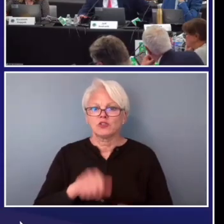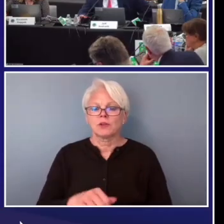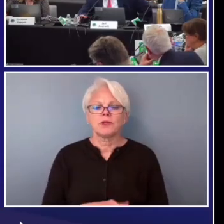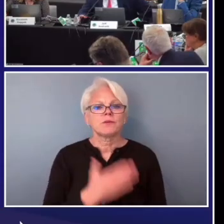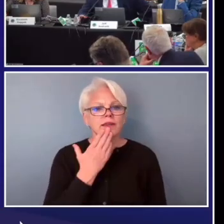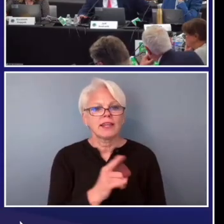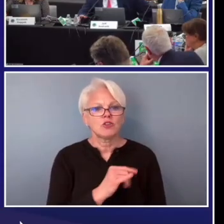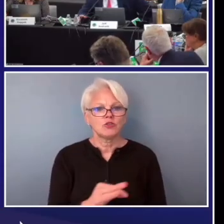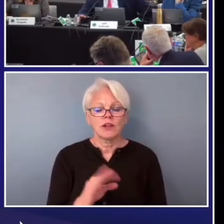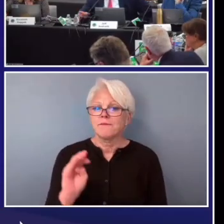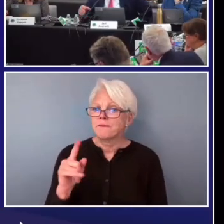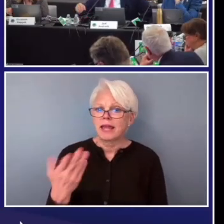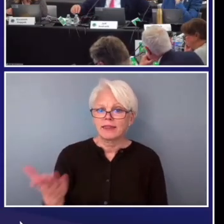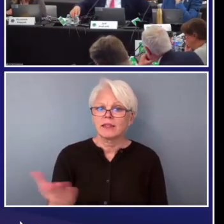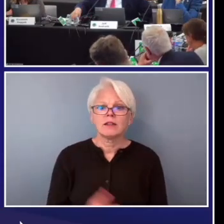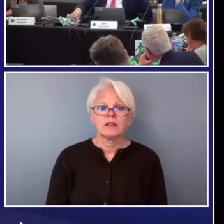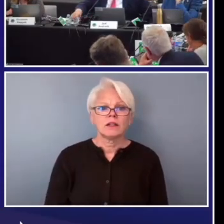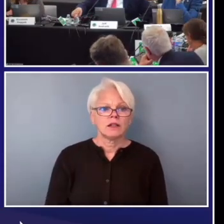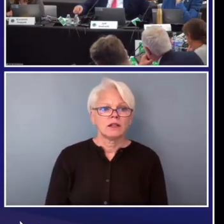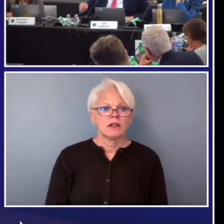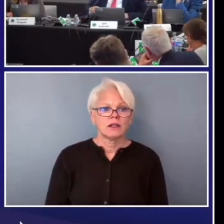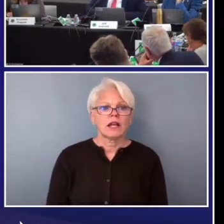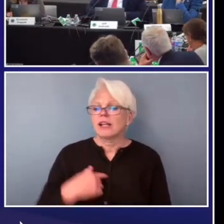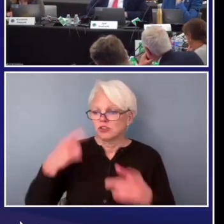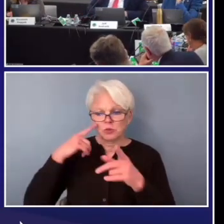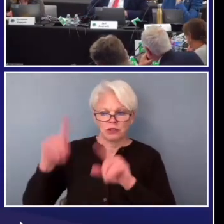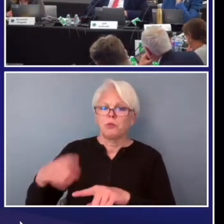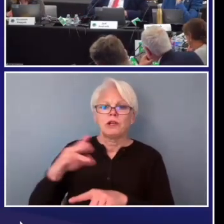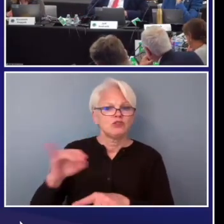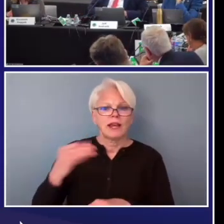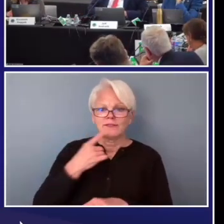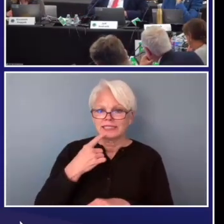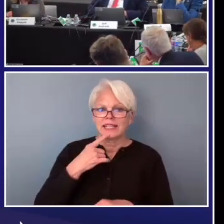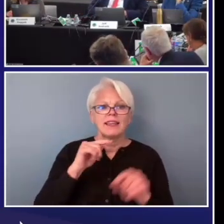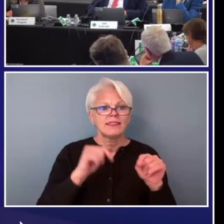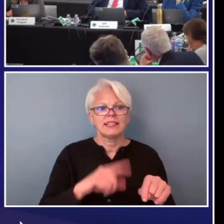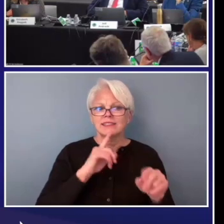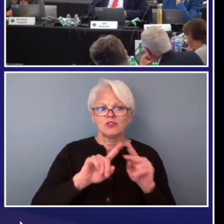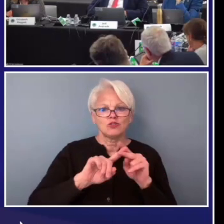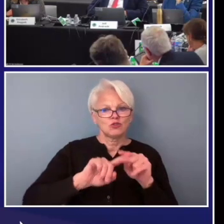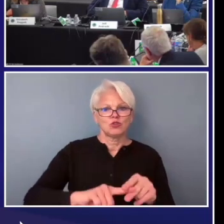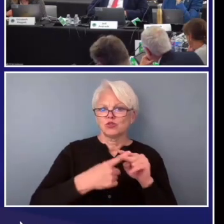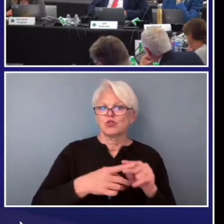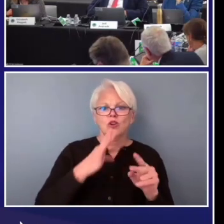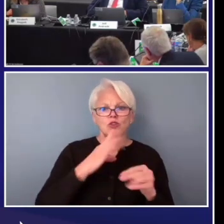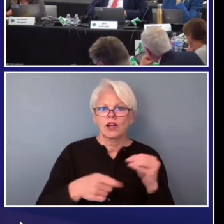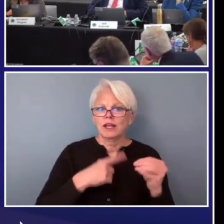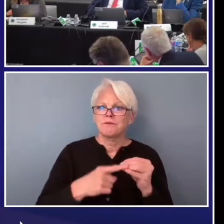Beth, please go ahead. Yes, no, I'm just going to agree with what Jeff had said, is that this is to start talking about starting the process to be reviewed.